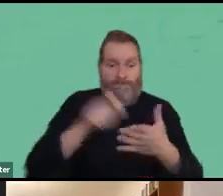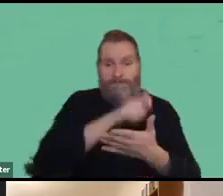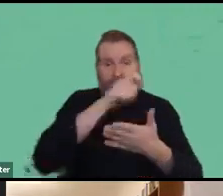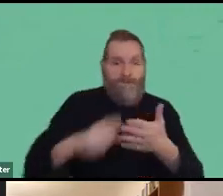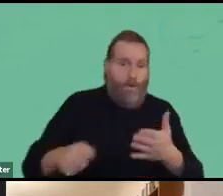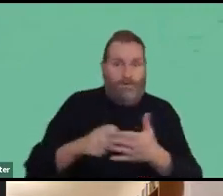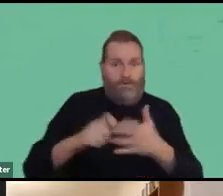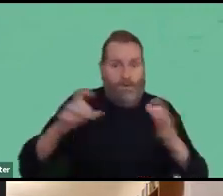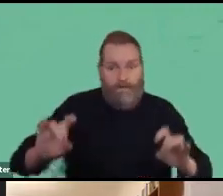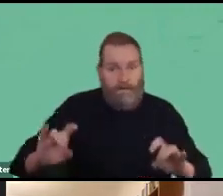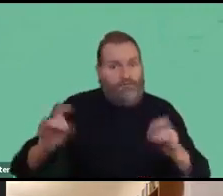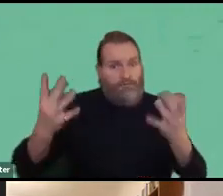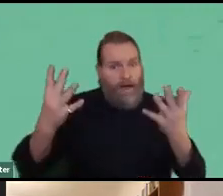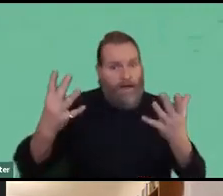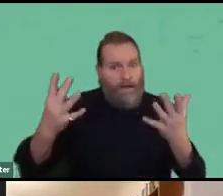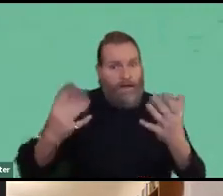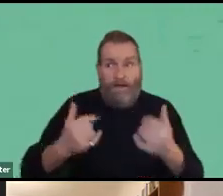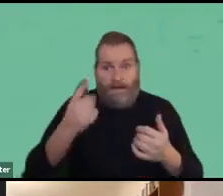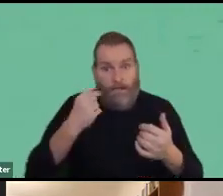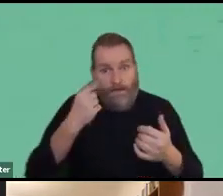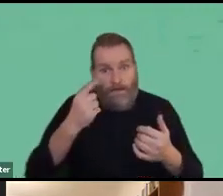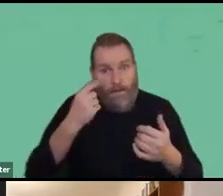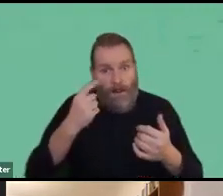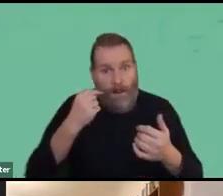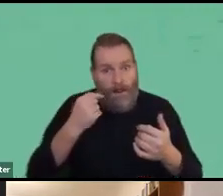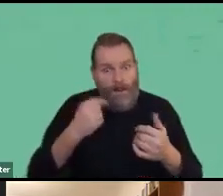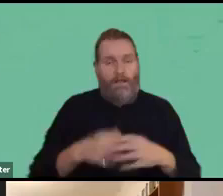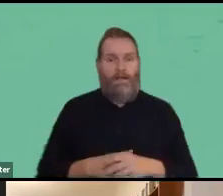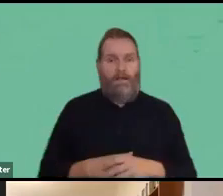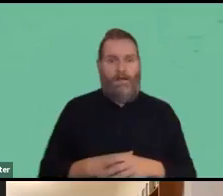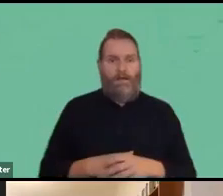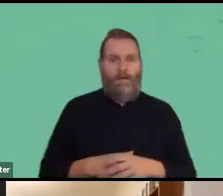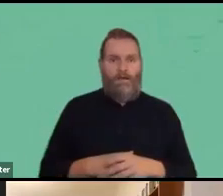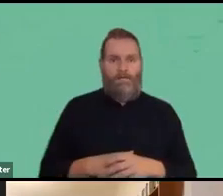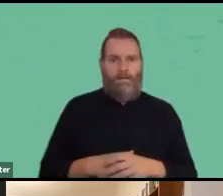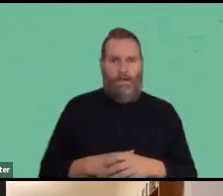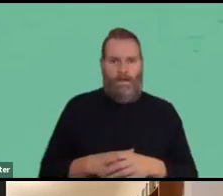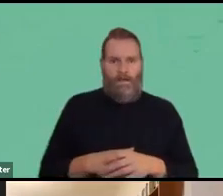I mean in my view I think we we did pretty well in terms of the speed in which we reached